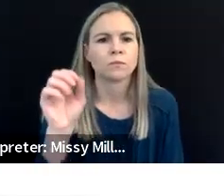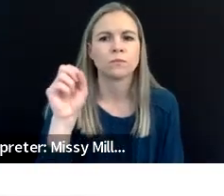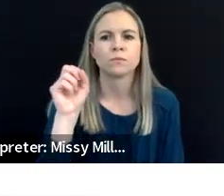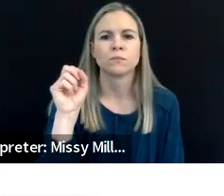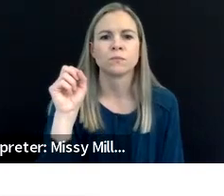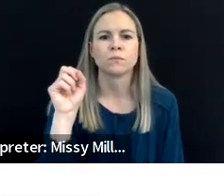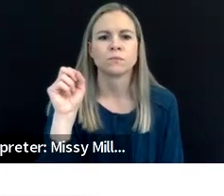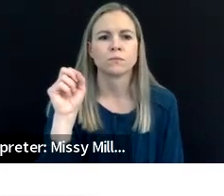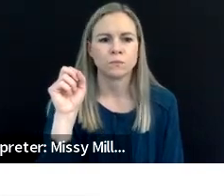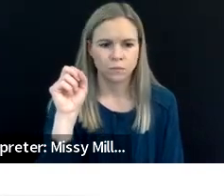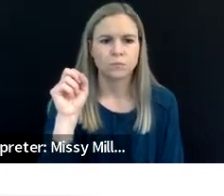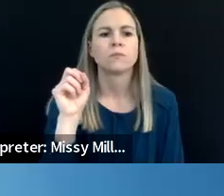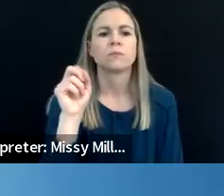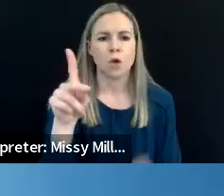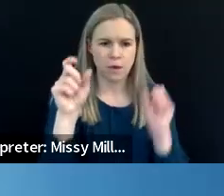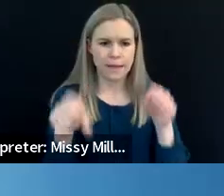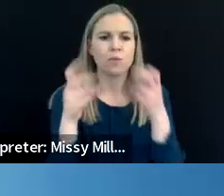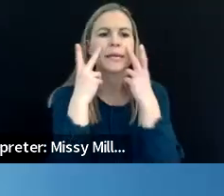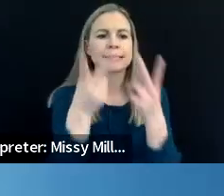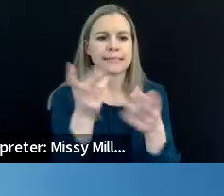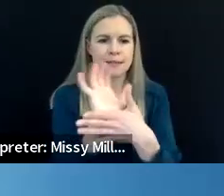Walt: We can see it. Dr. Dillahunt: All right.